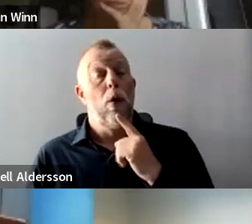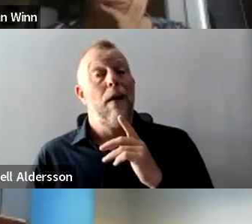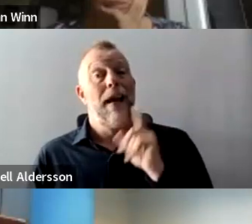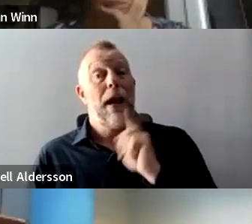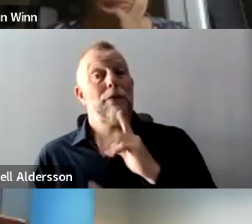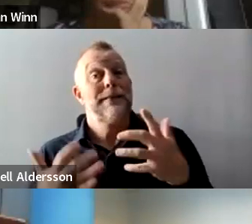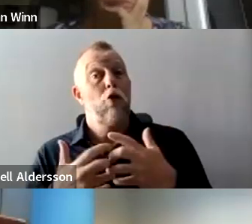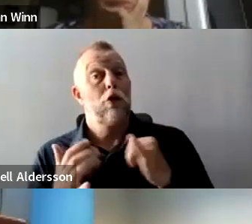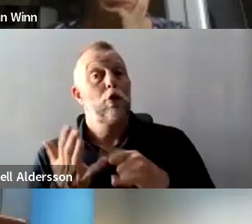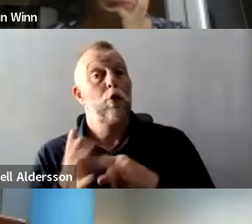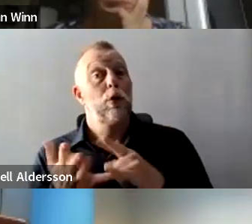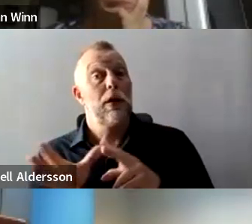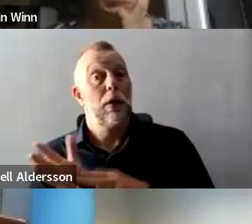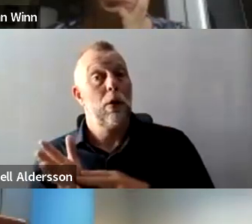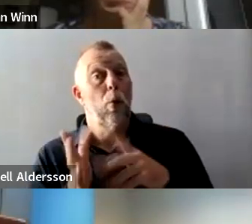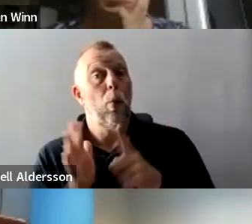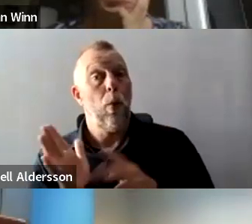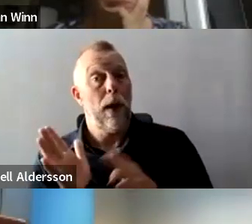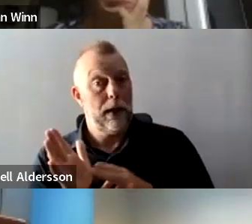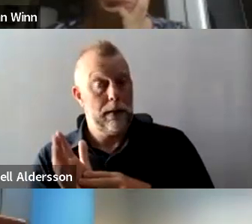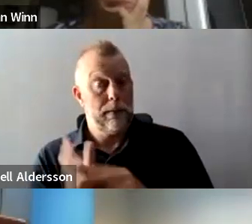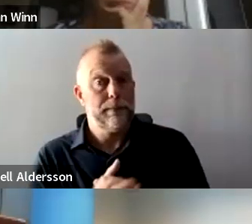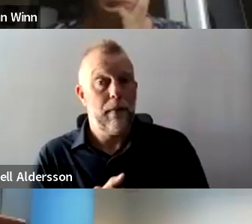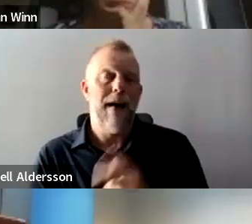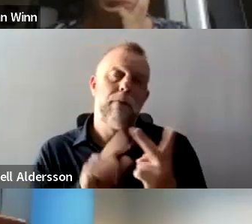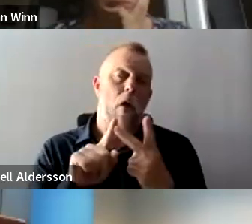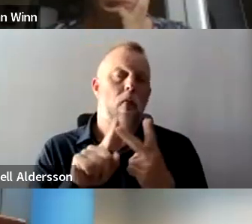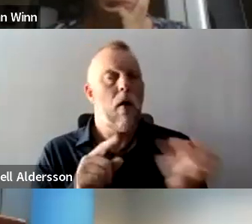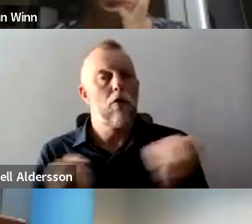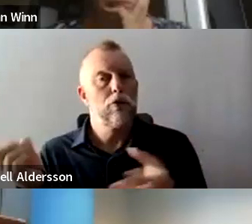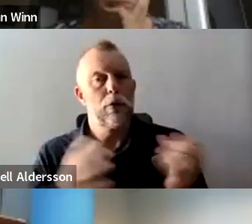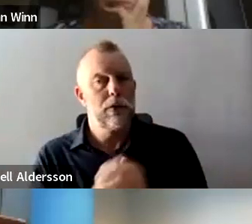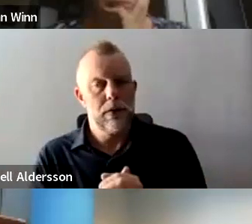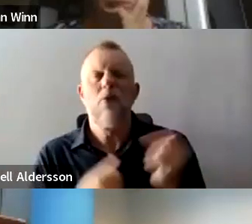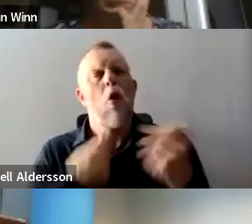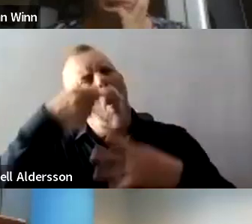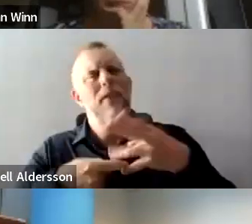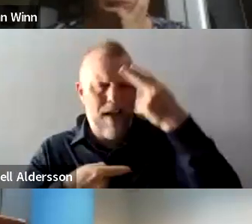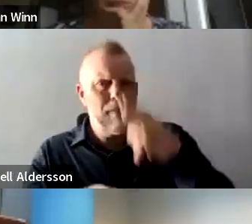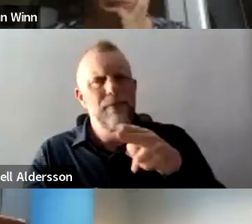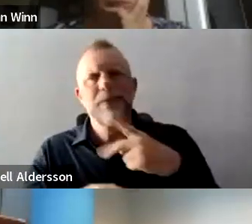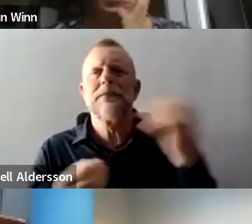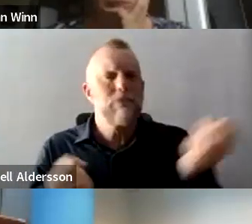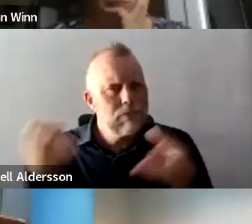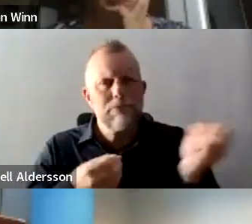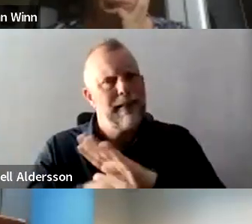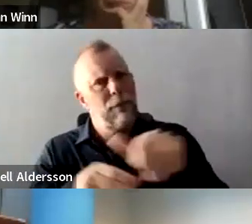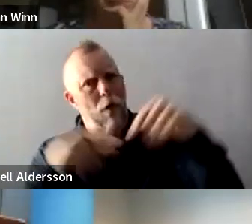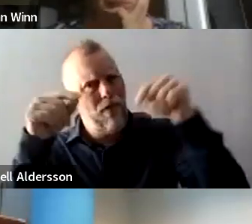with key contributions from Stuart Whyte, Lisa Bull, Conor Mervin, Nicola De Rocha, and quite possibly, I've missed quite a lot of people out